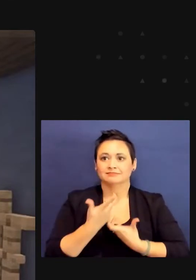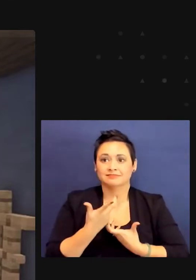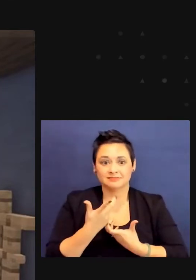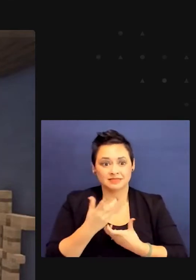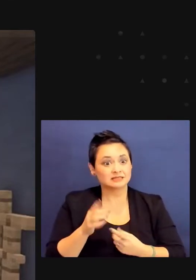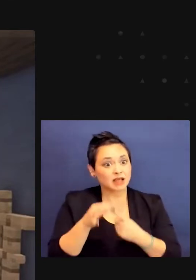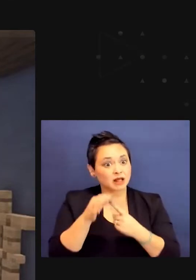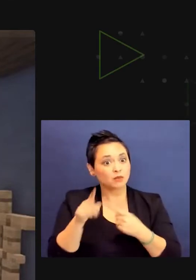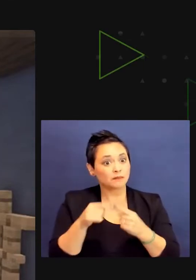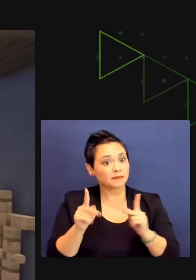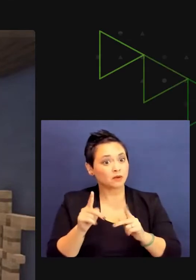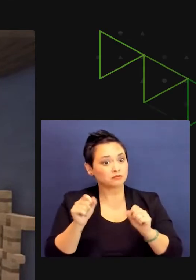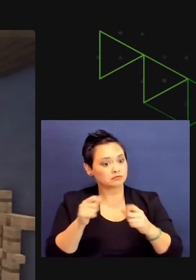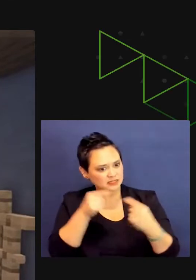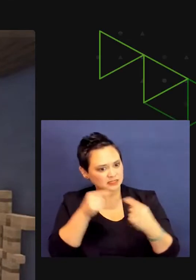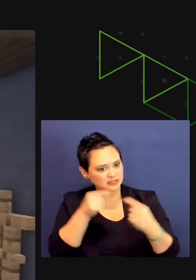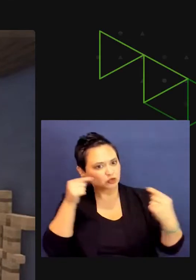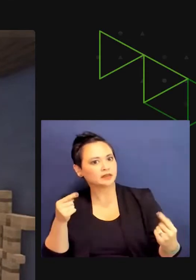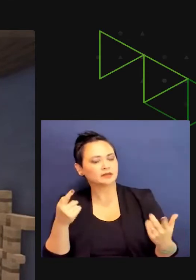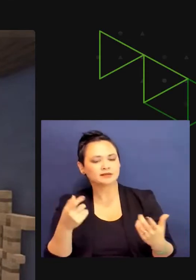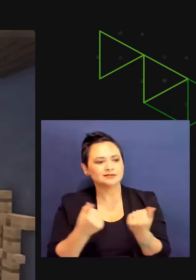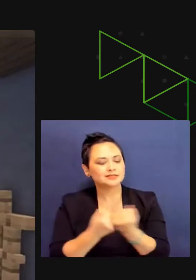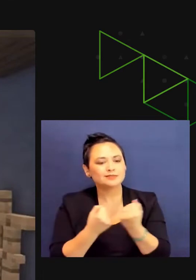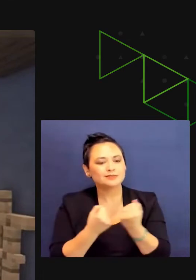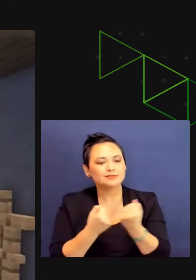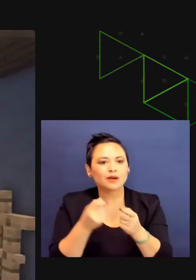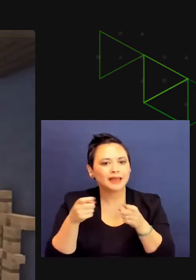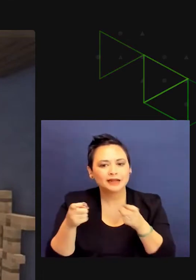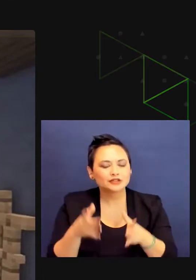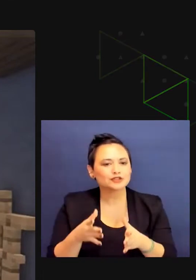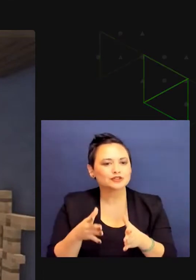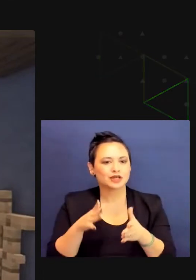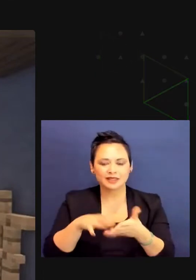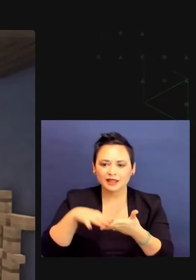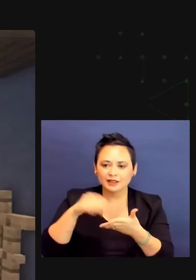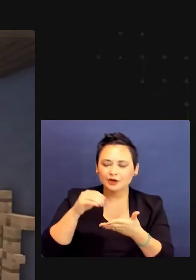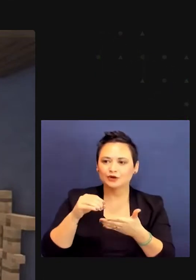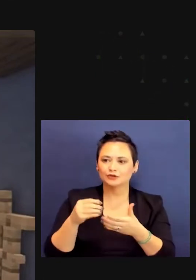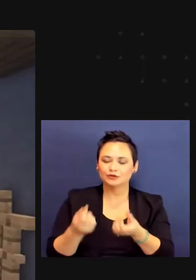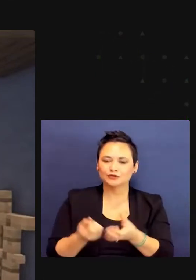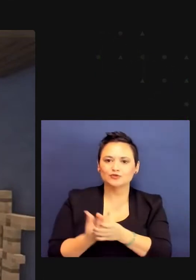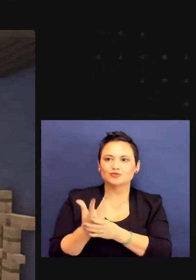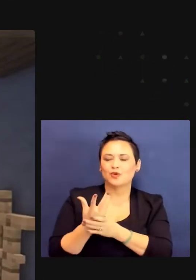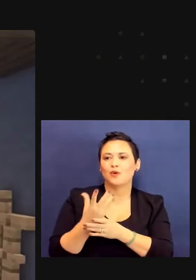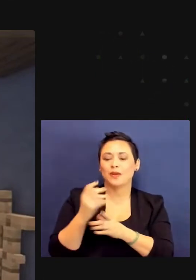as they learn how to grow employees of all different backgrounds. It means we are willing to say something